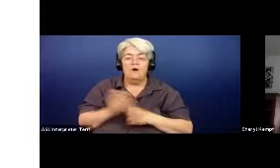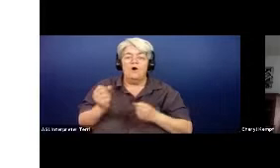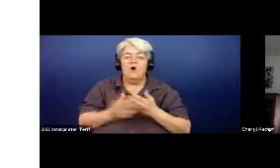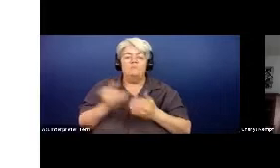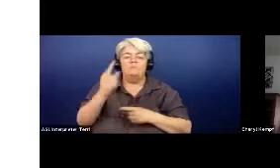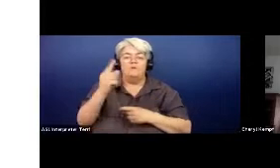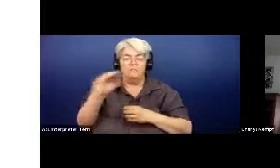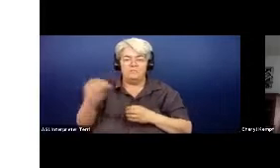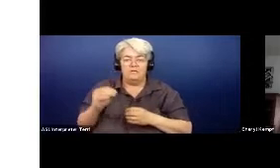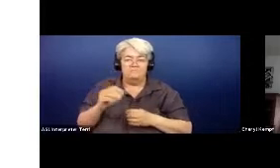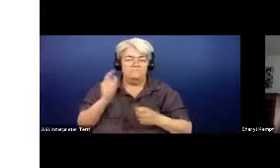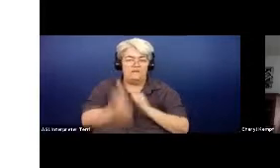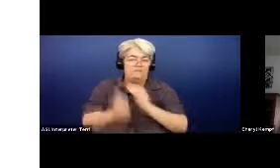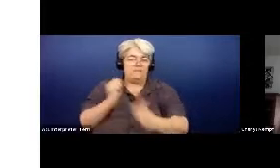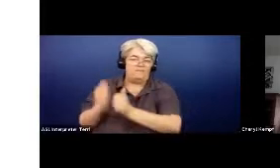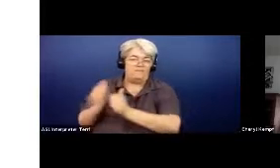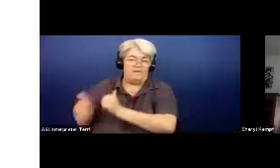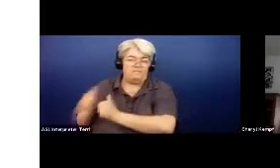both houses of the Texas legislature.